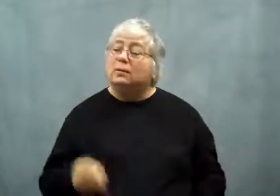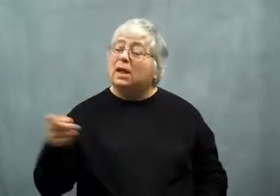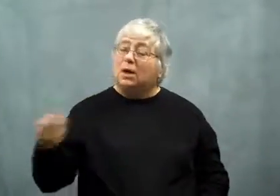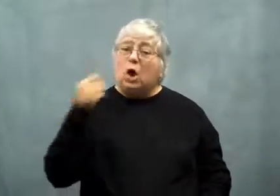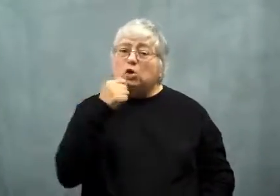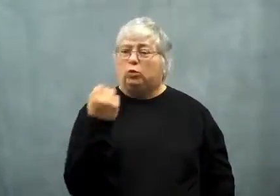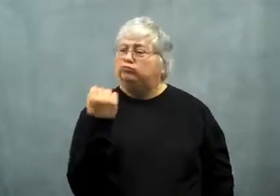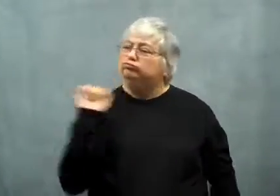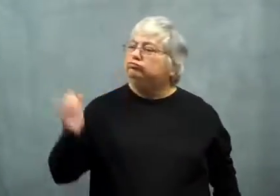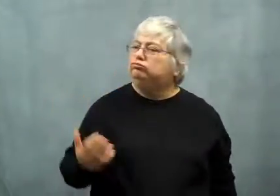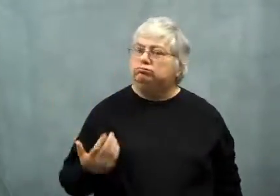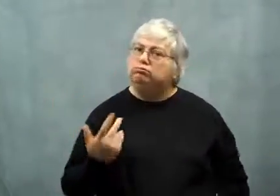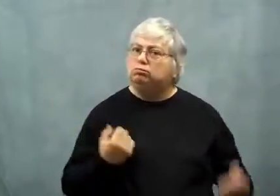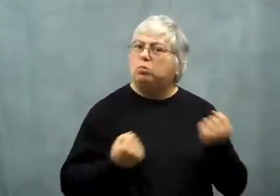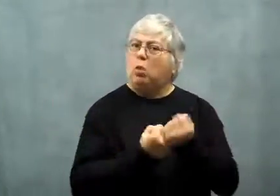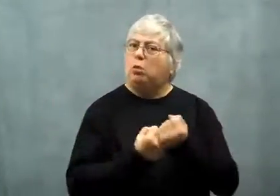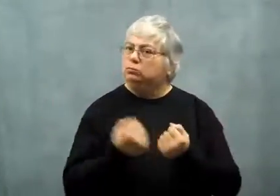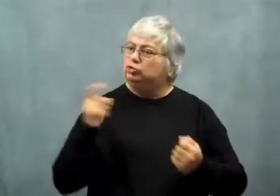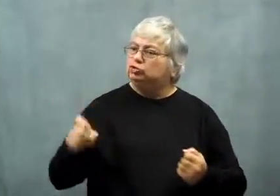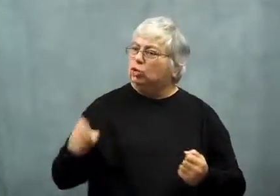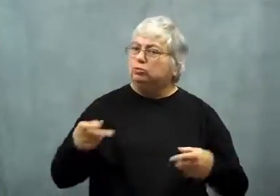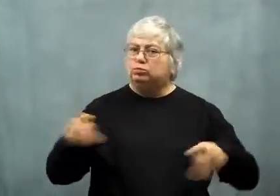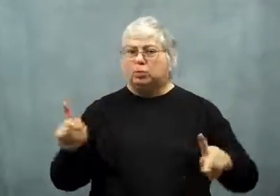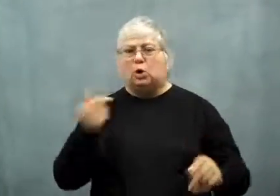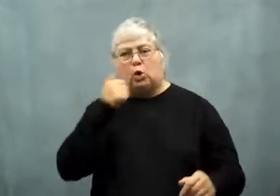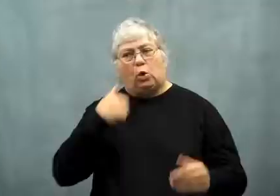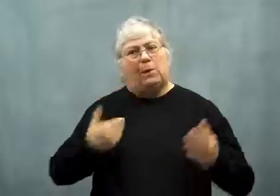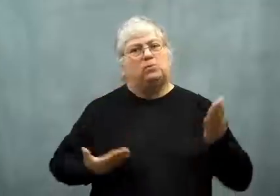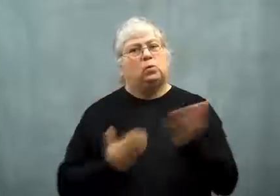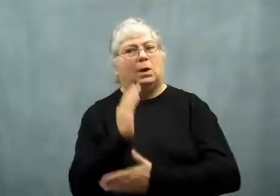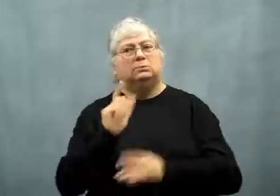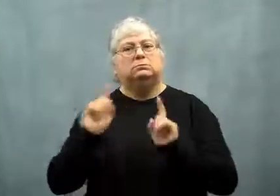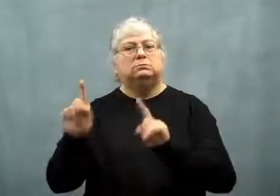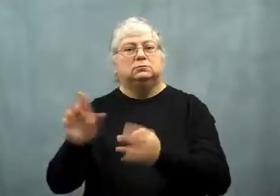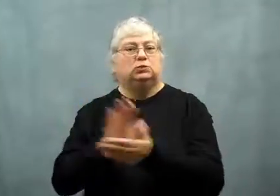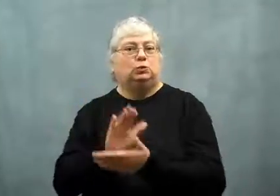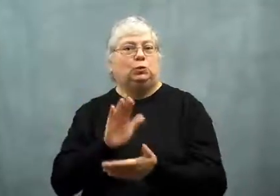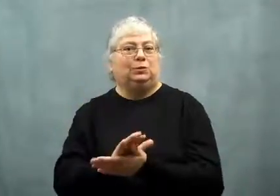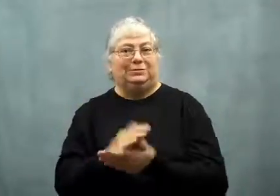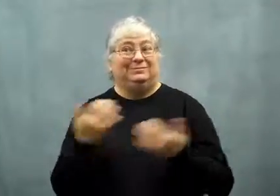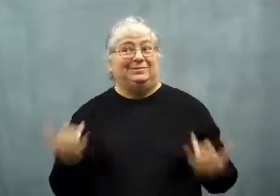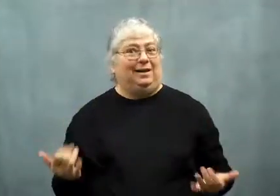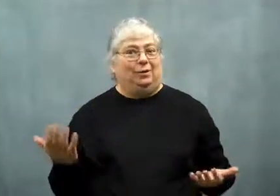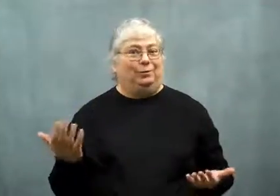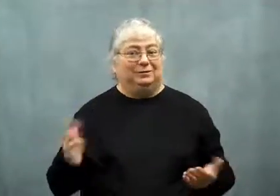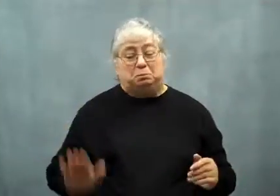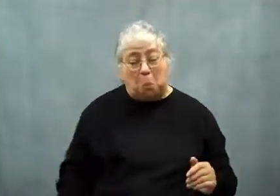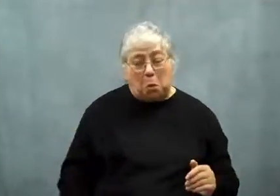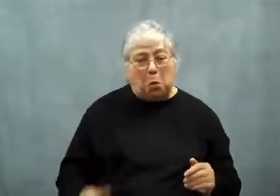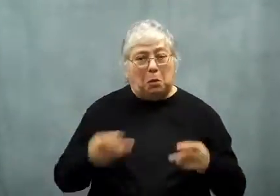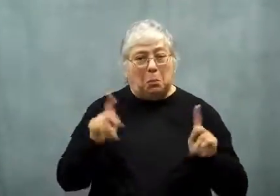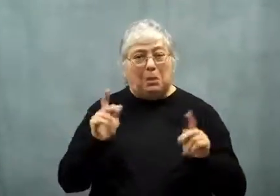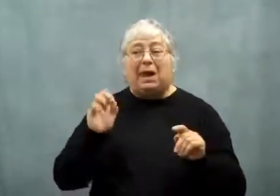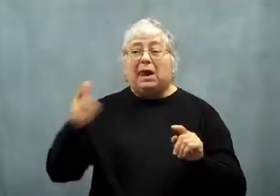She was an activist, supporting the rights of girls to an education.